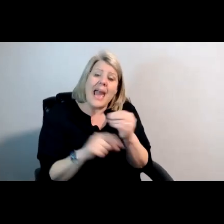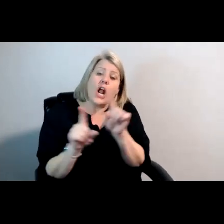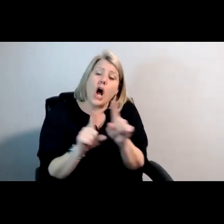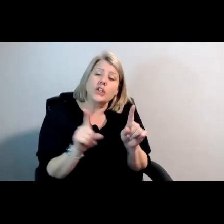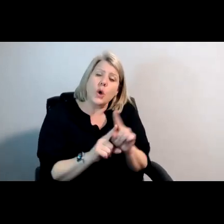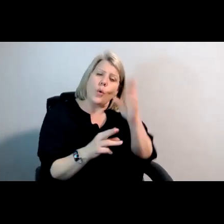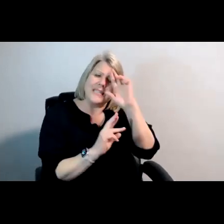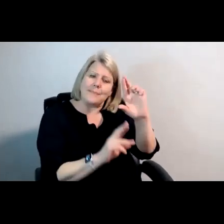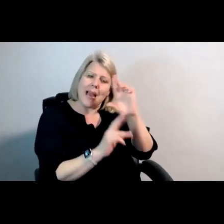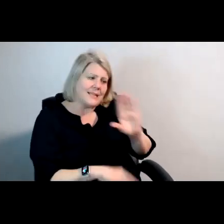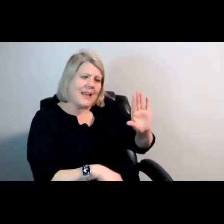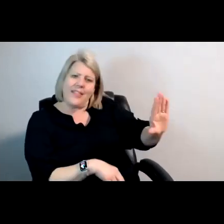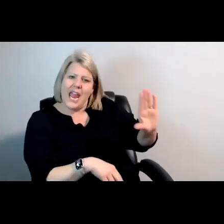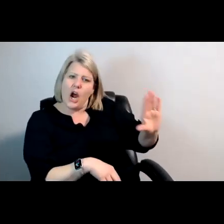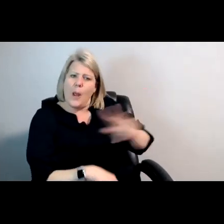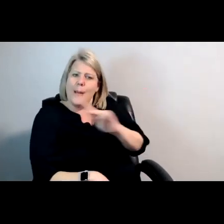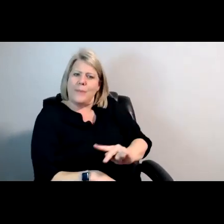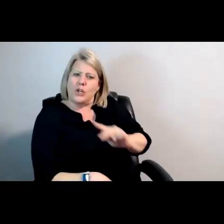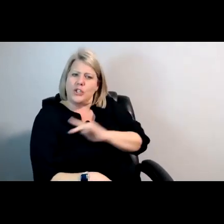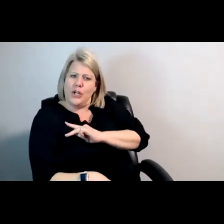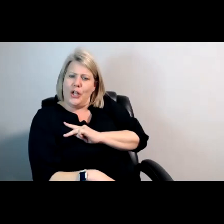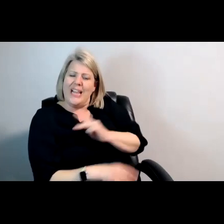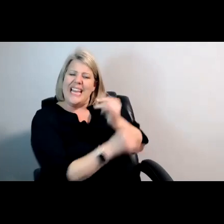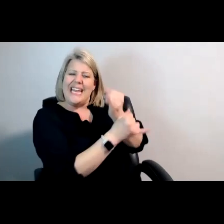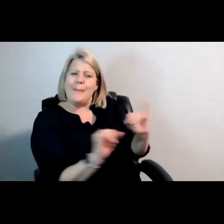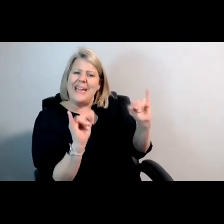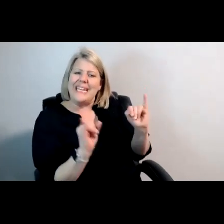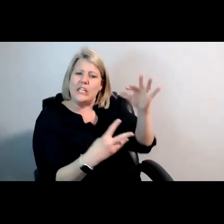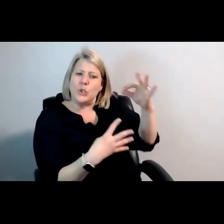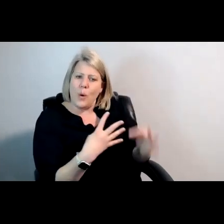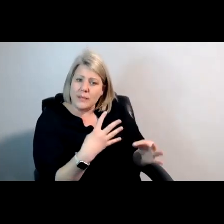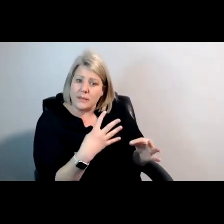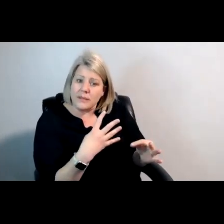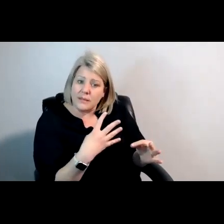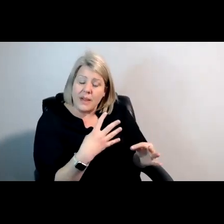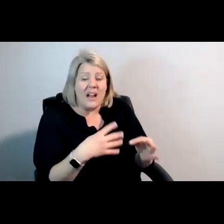to do really make your case to them. It's not an easy one.